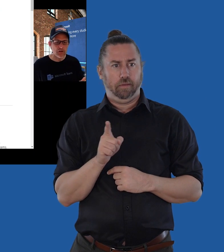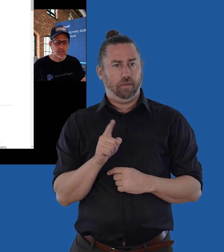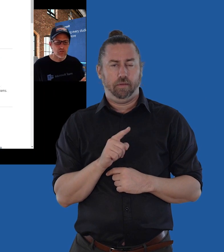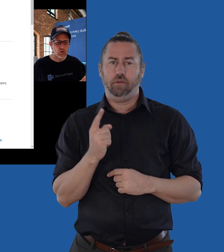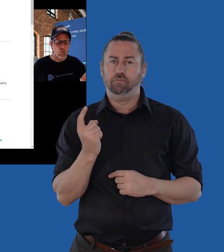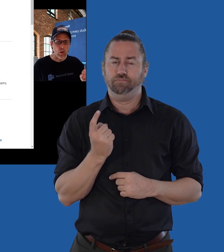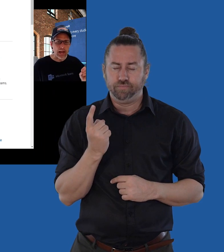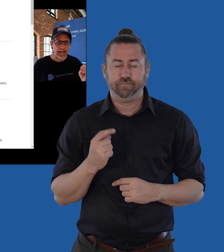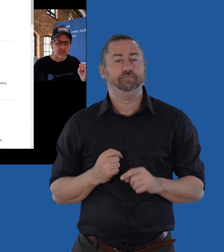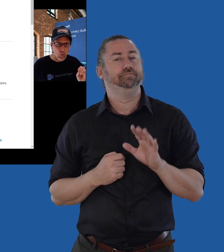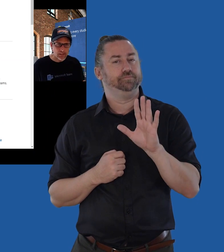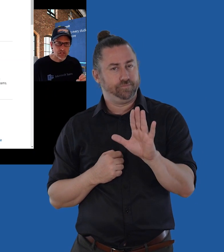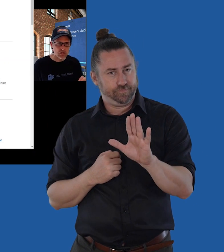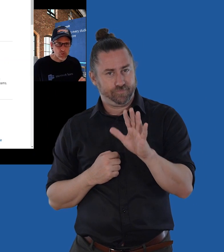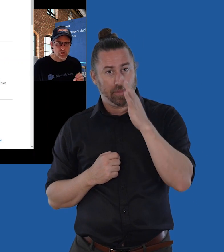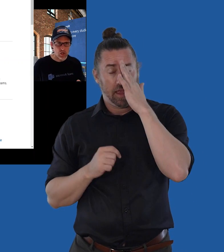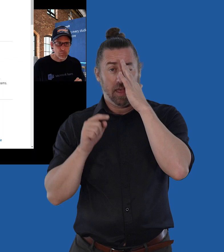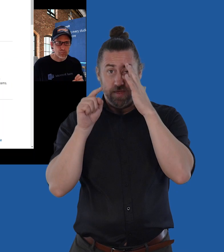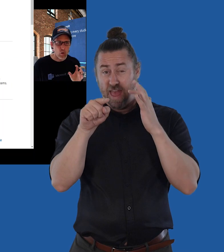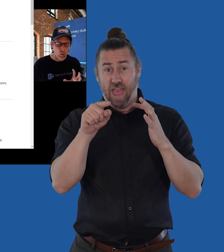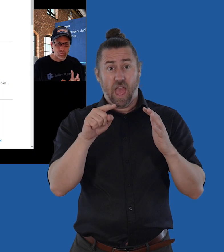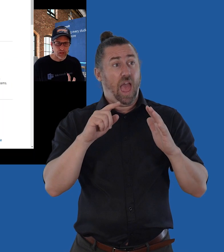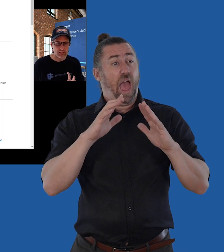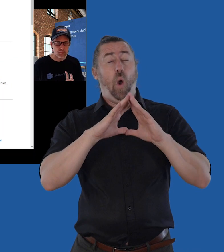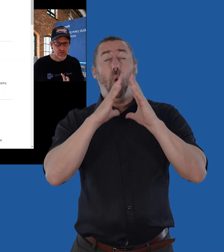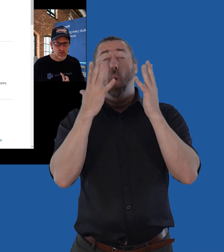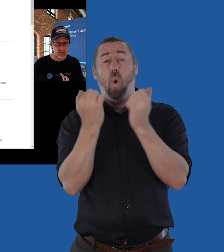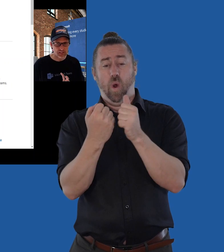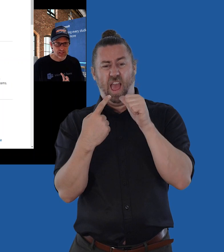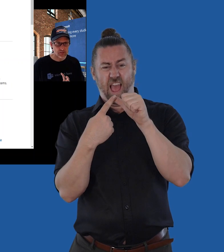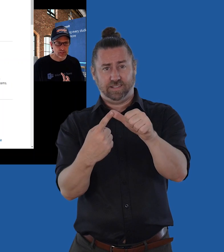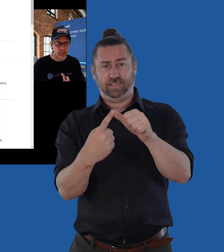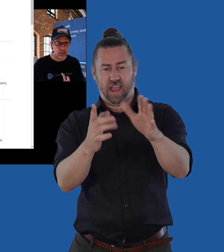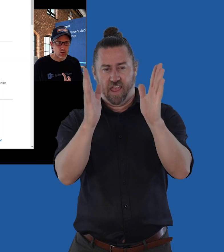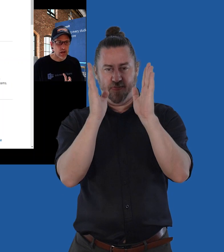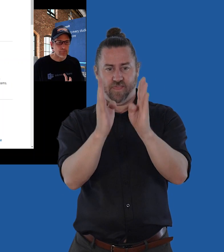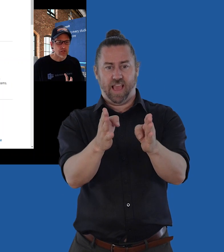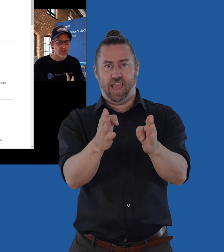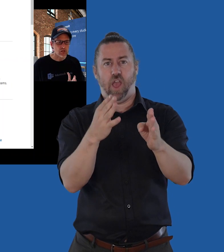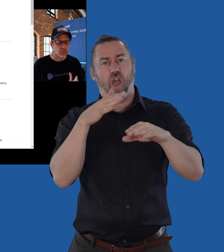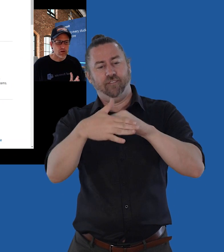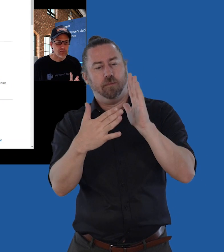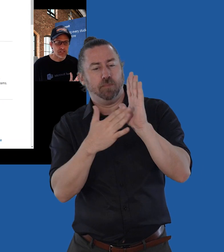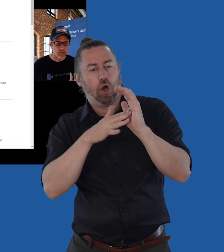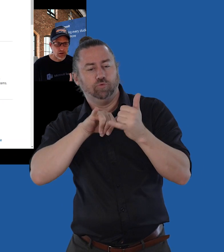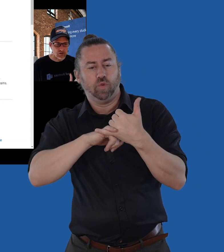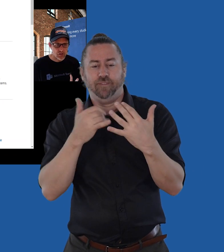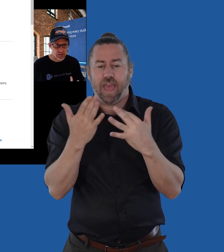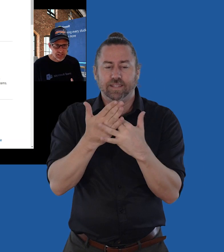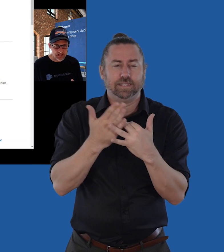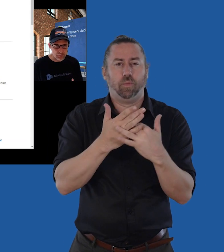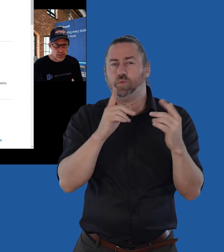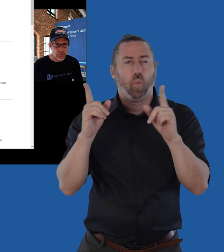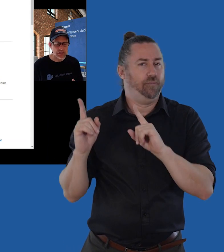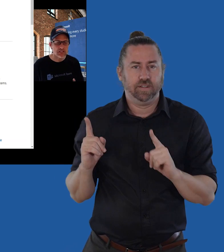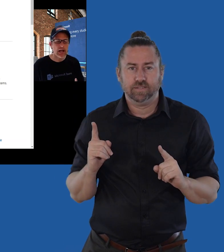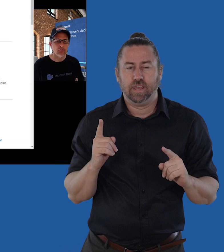First of all, it's the one-stop shop for all things Microsoft accessibility, alright. So, if you wanna visit the Microsoft accessibility site,